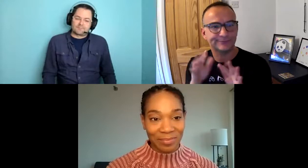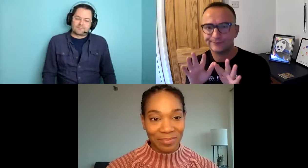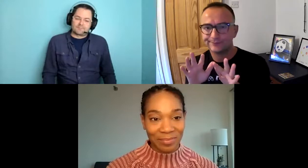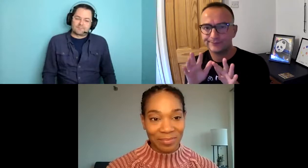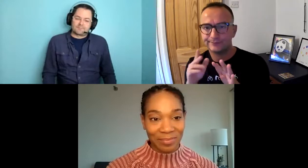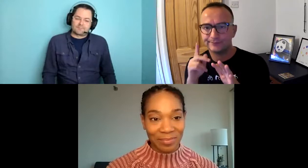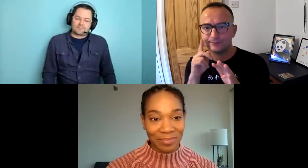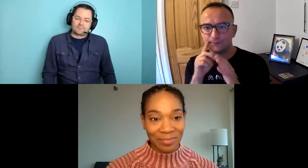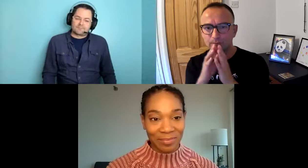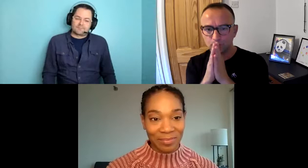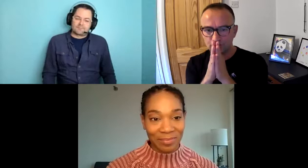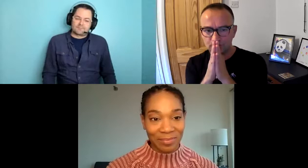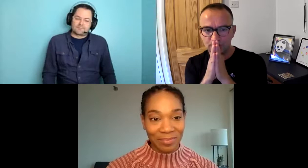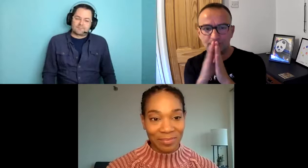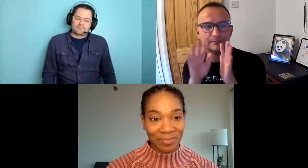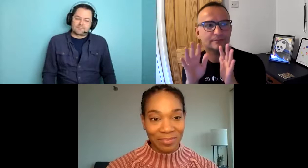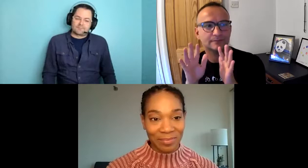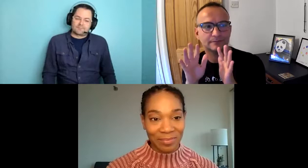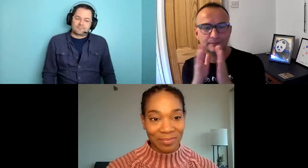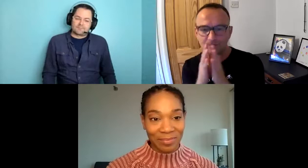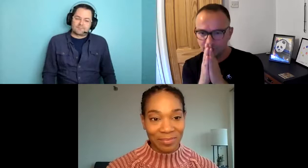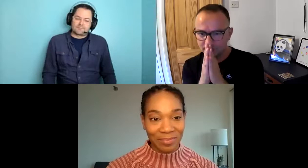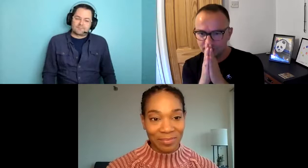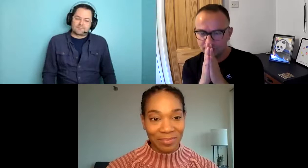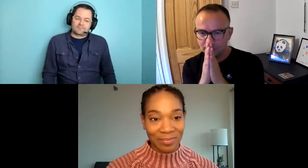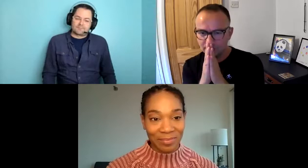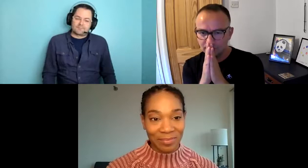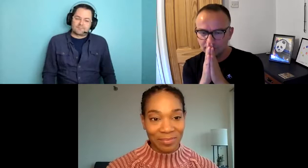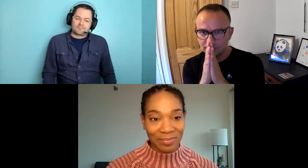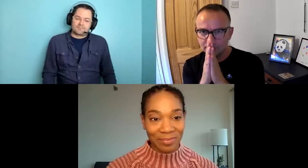pronouns is that something we need to continue to